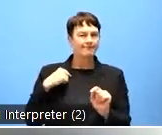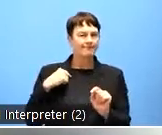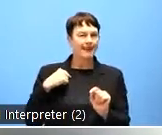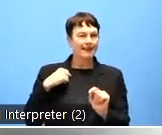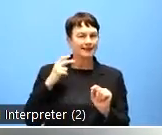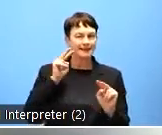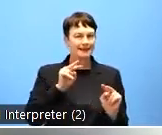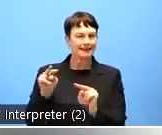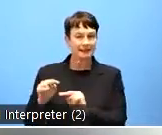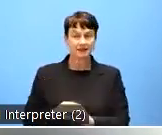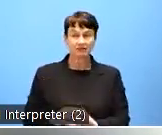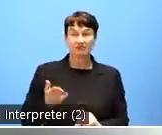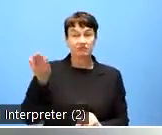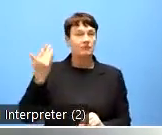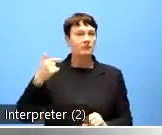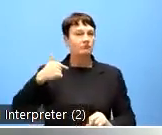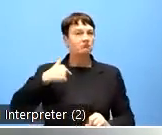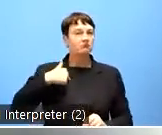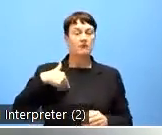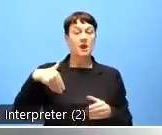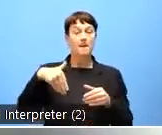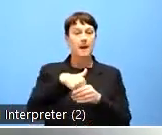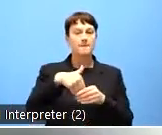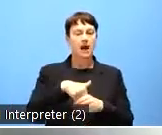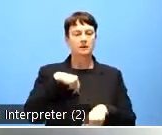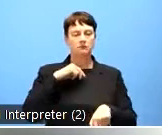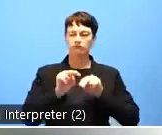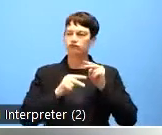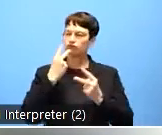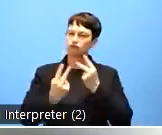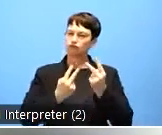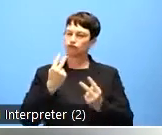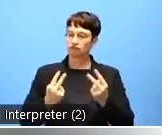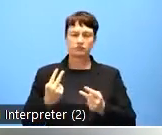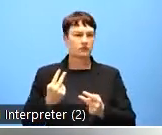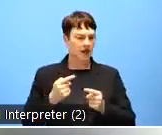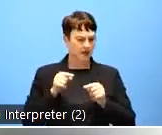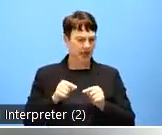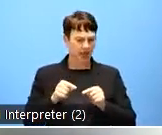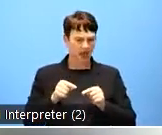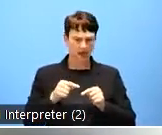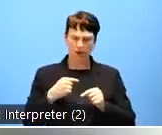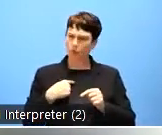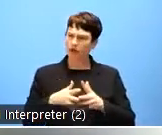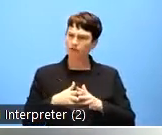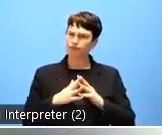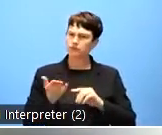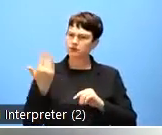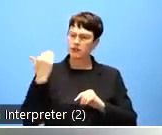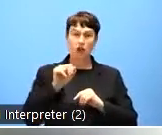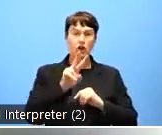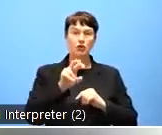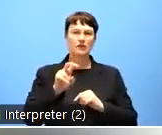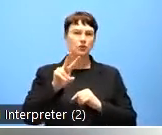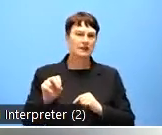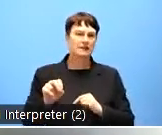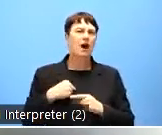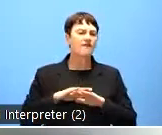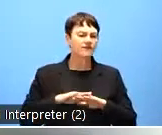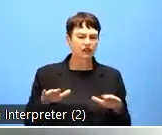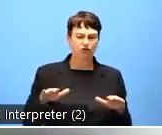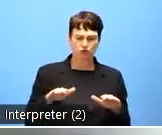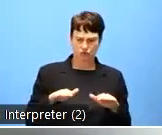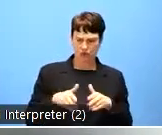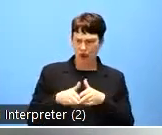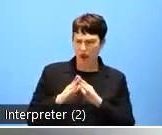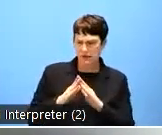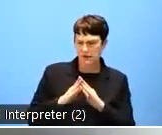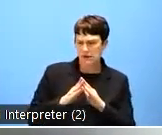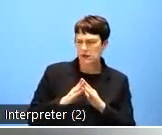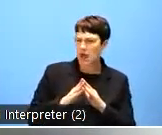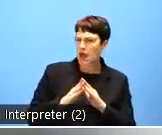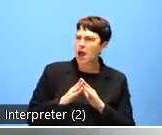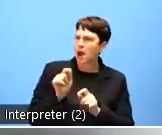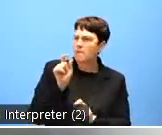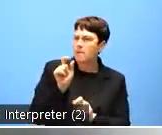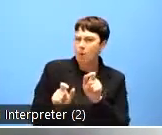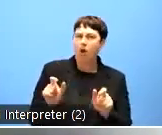of the web directive in 2020, we asked self-advocates and experts whether they could access and